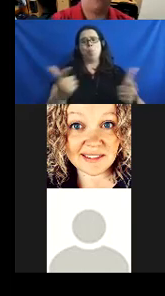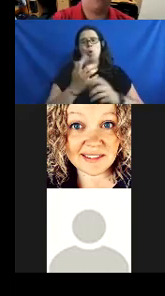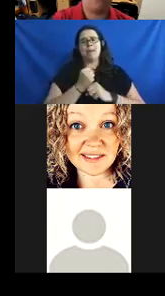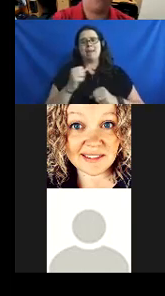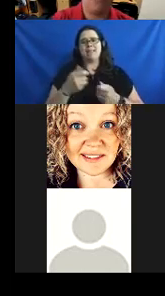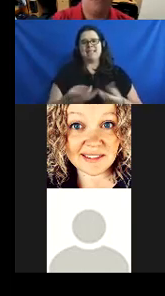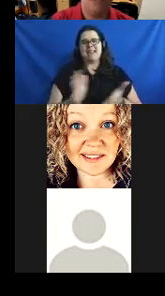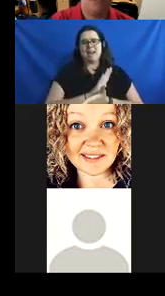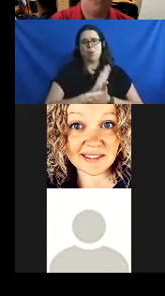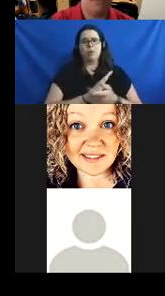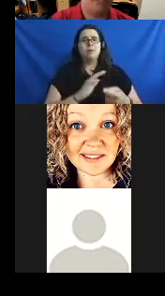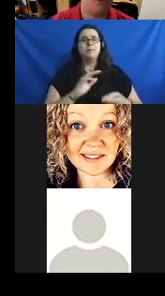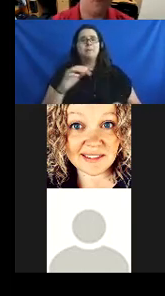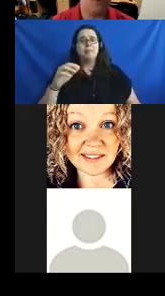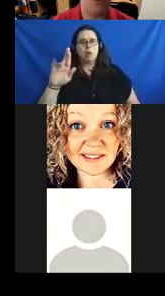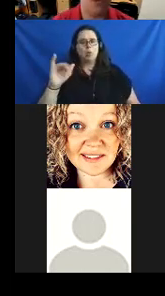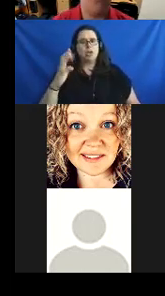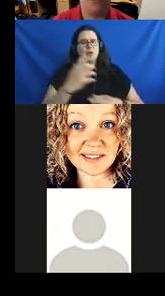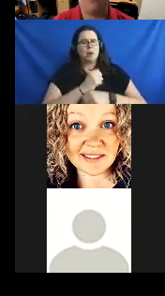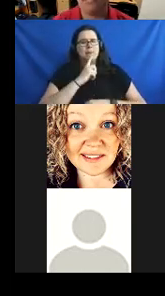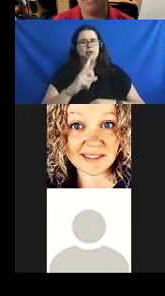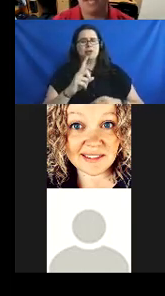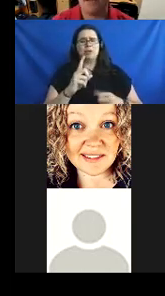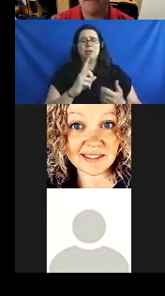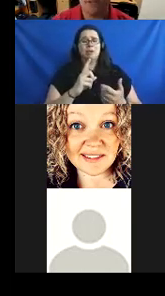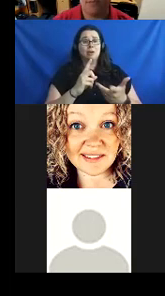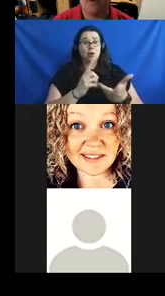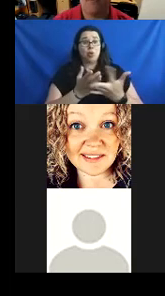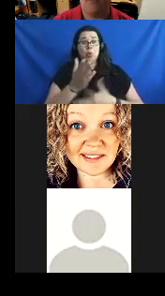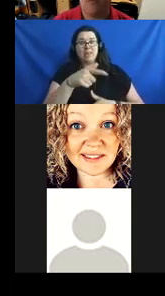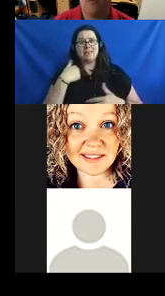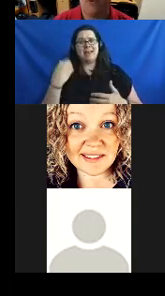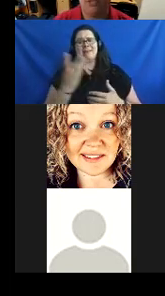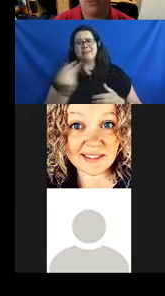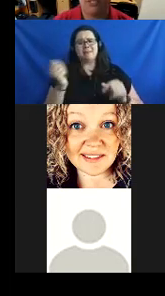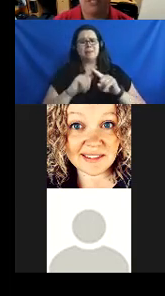Rachael: PERFECT. I WANTED TO MAKE SURE. THROUGHOUT THIS I HAVE A NUMBER OF RESOURCES THAT YOU